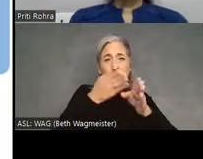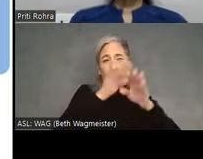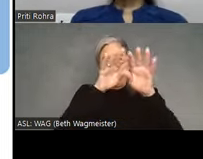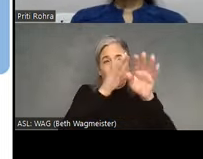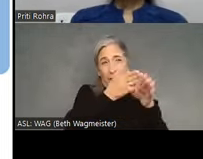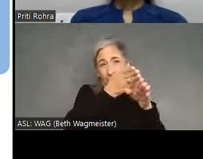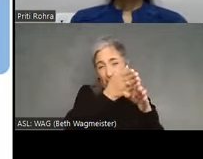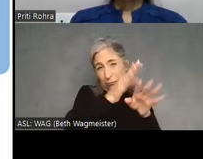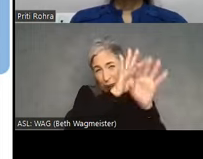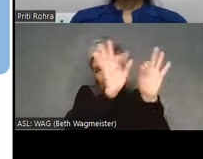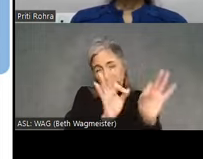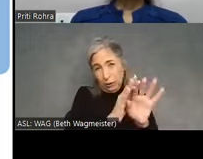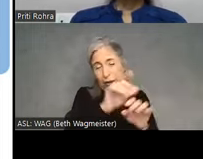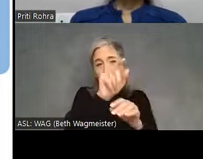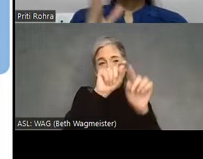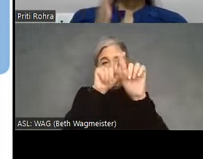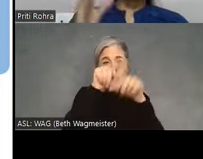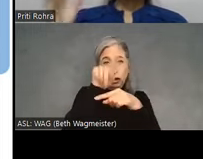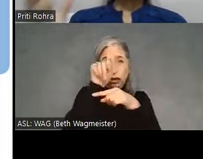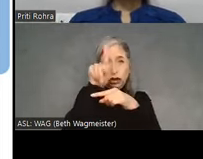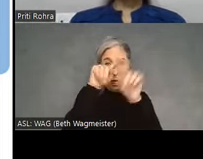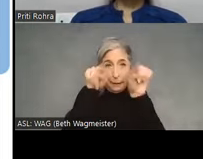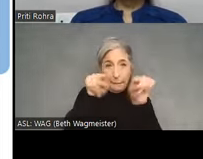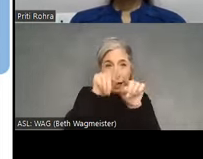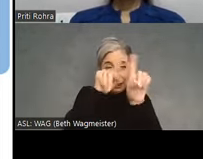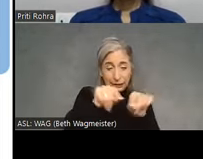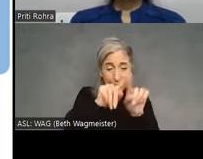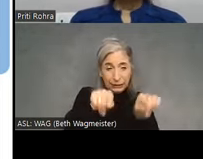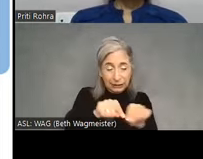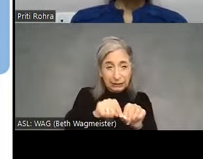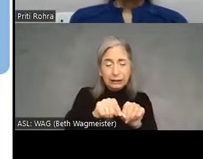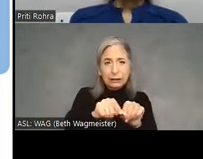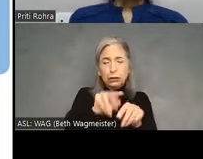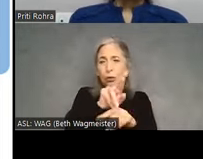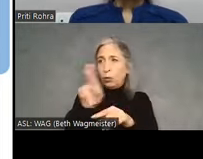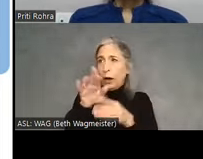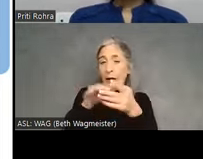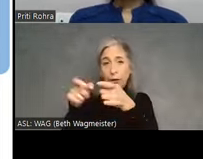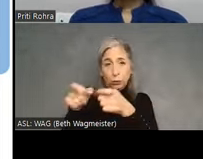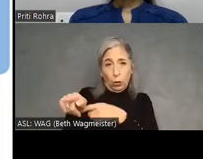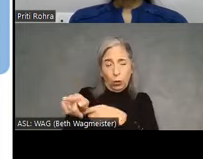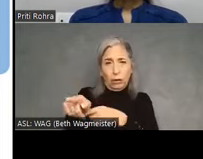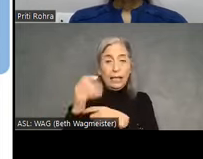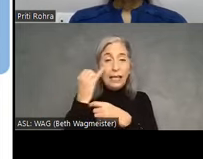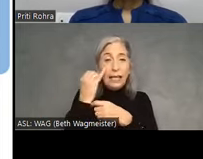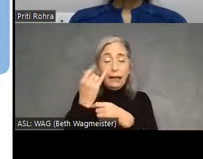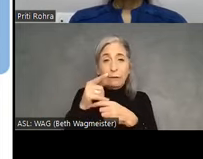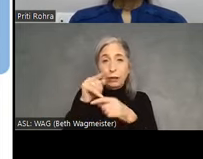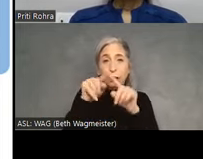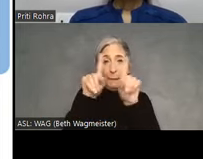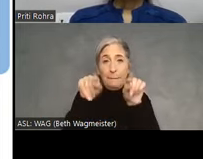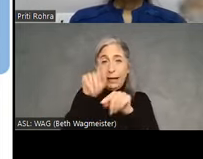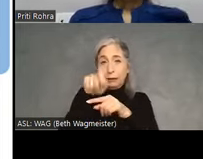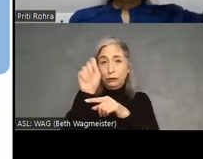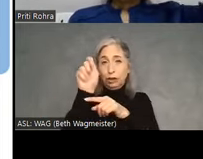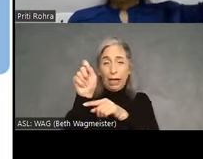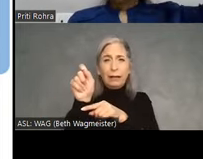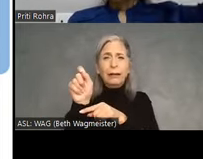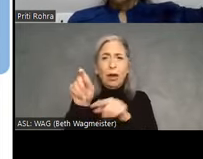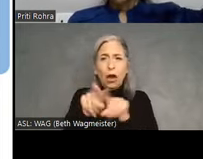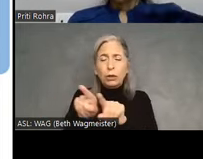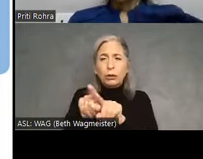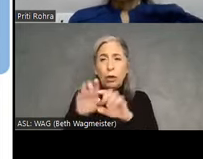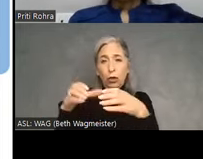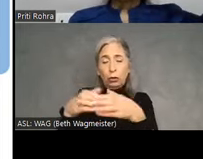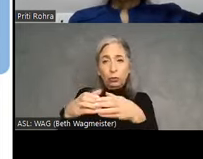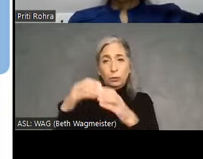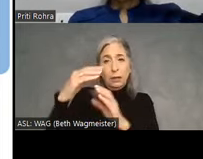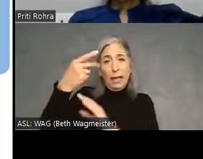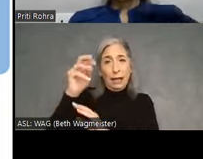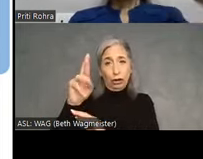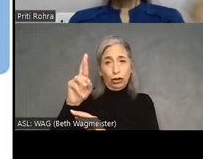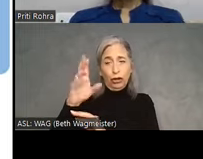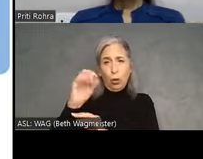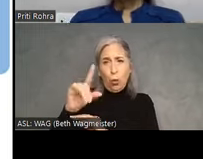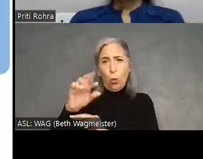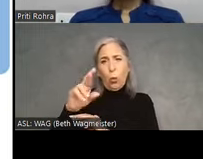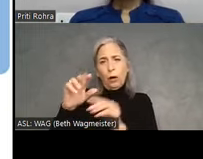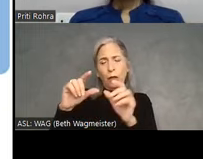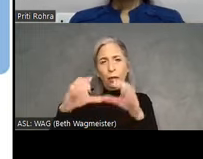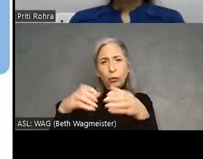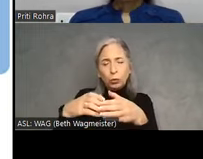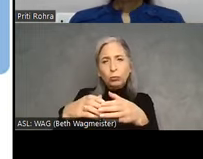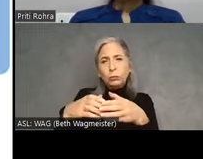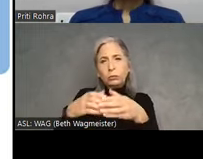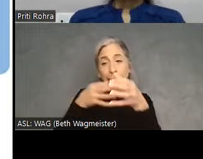case of check boxes and radio buttons, also the group header or the group, you know, instruction